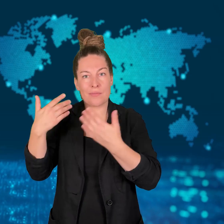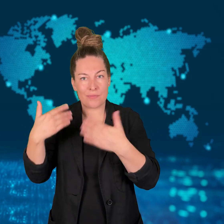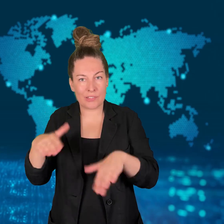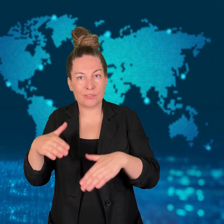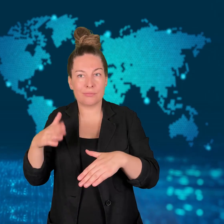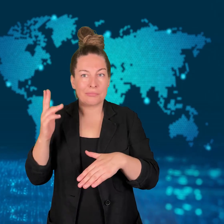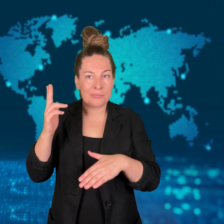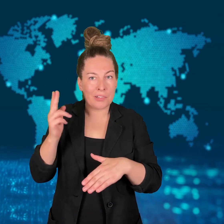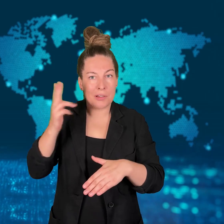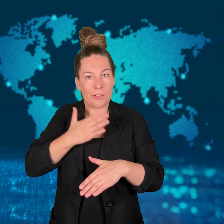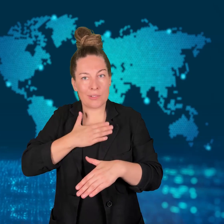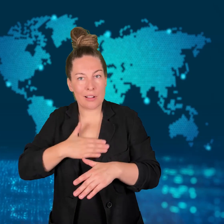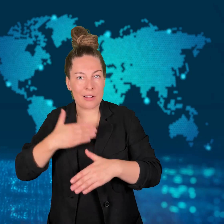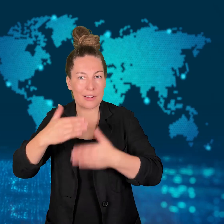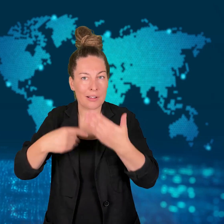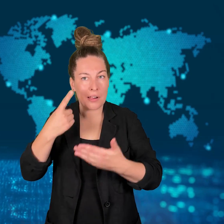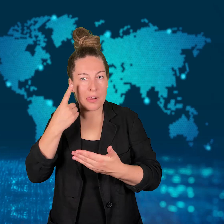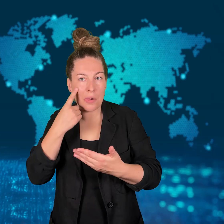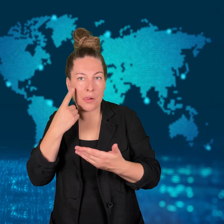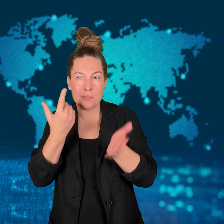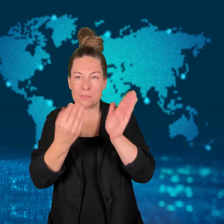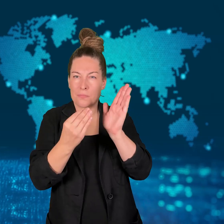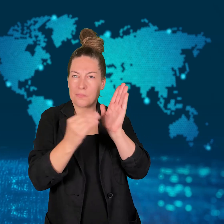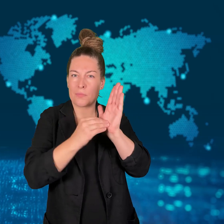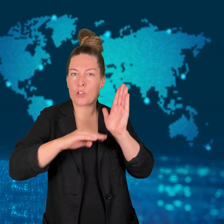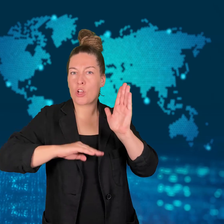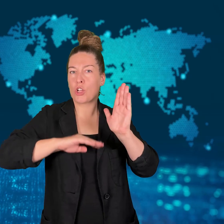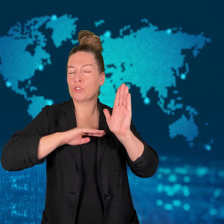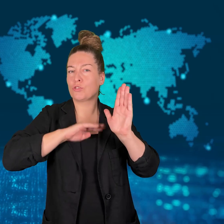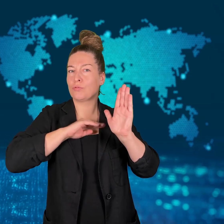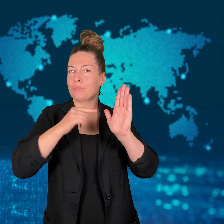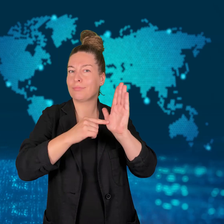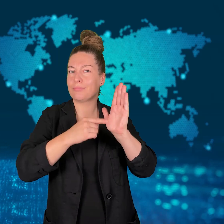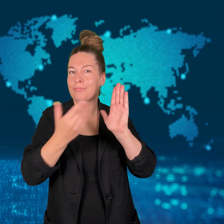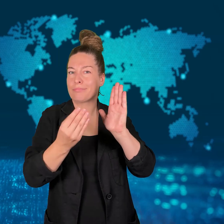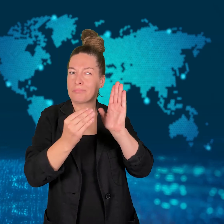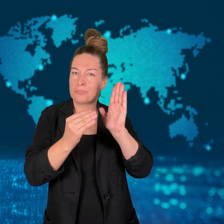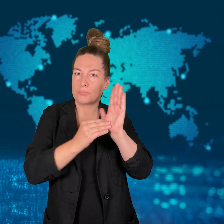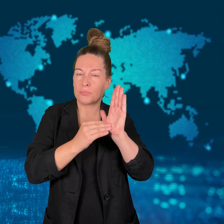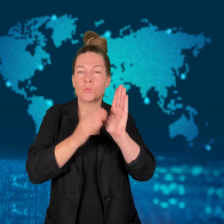run a trial of age verification before putting